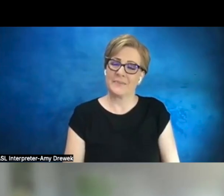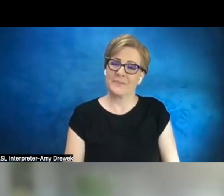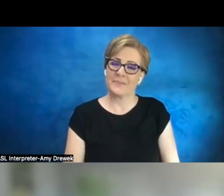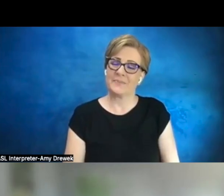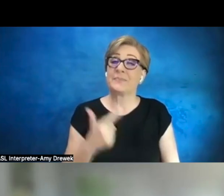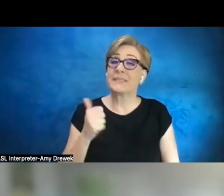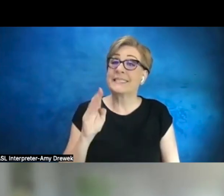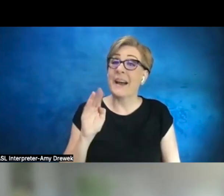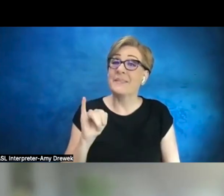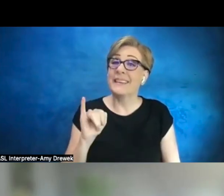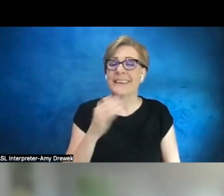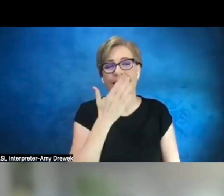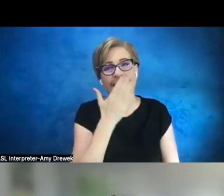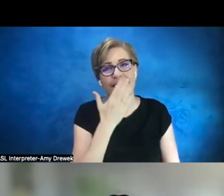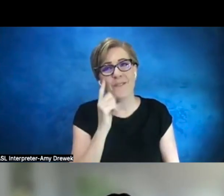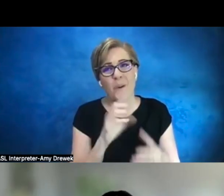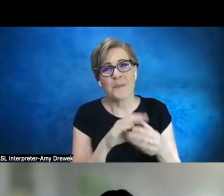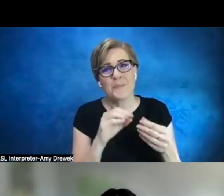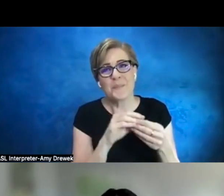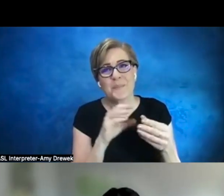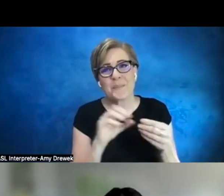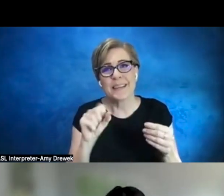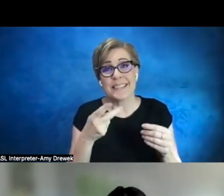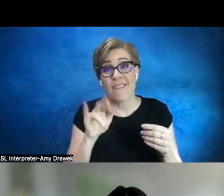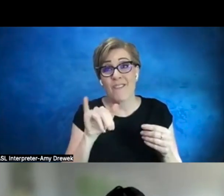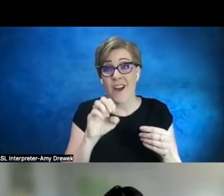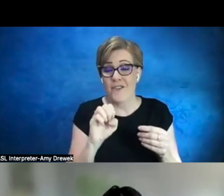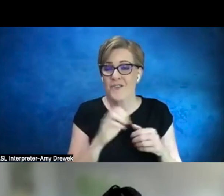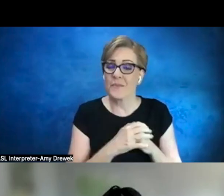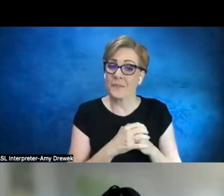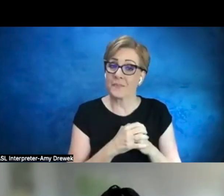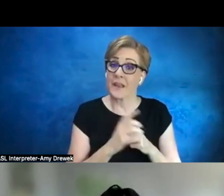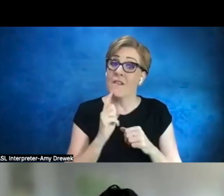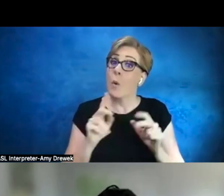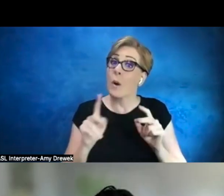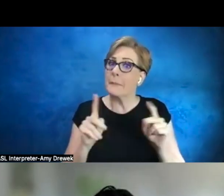Thank you so much for sharing, Saphire. For context for folks on the call, Saphire was